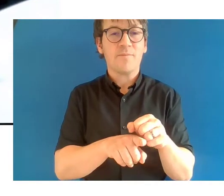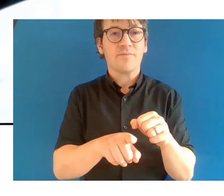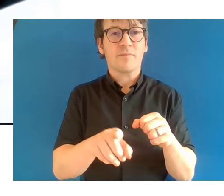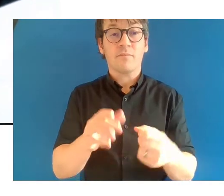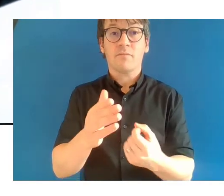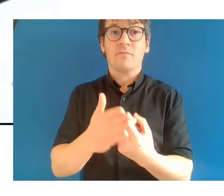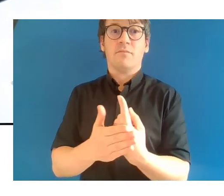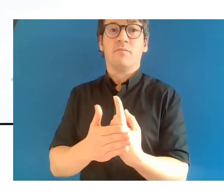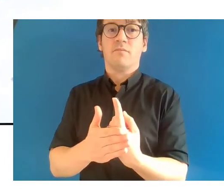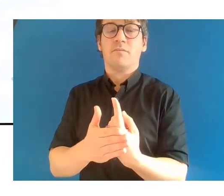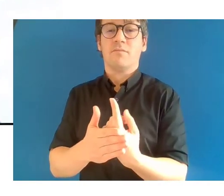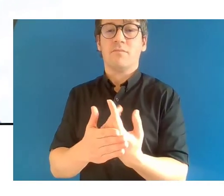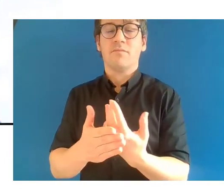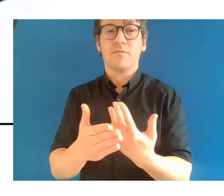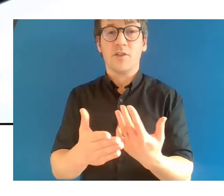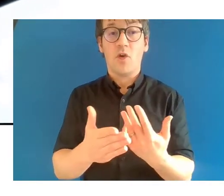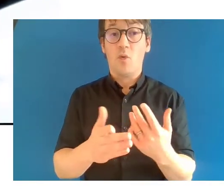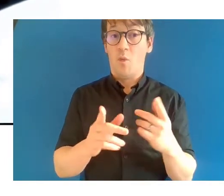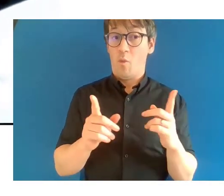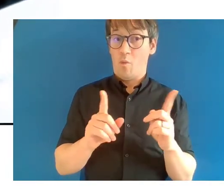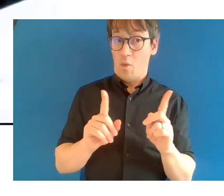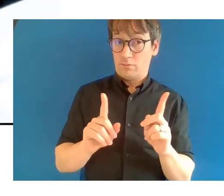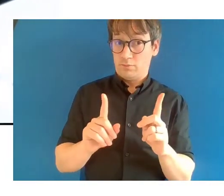contact's broken, and then that triggers an event.